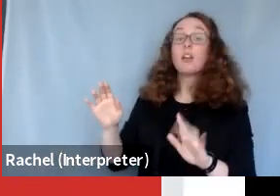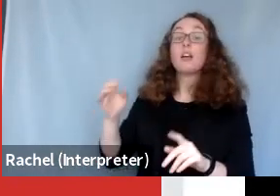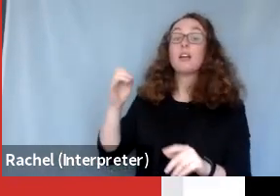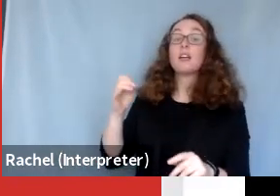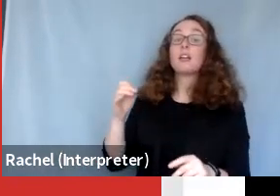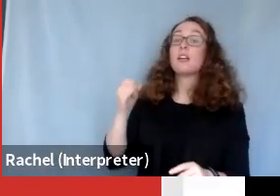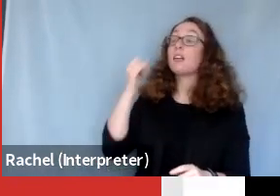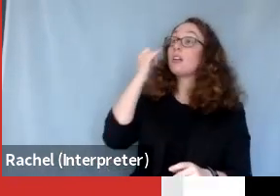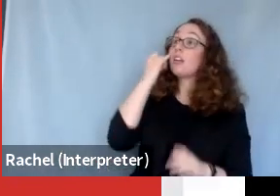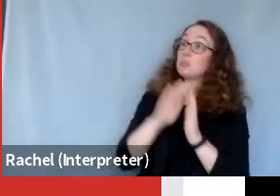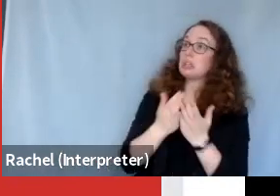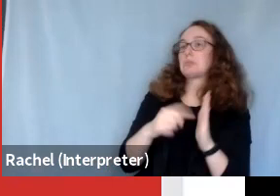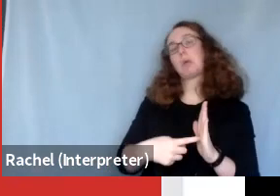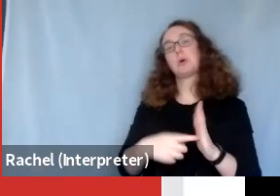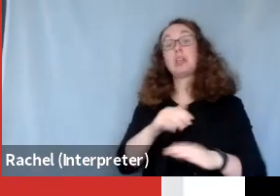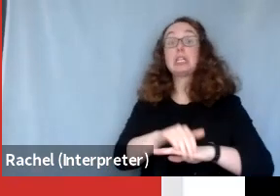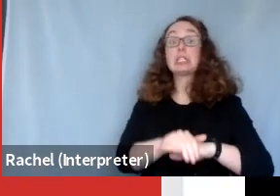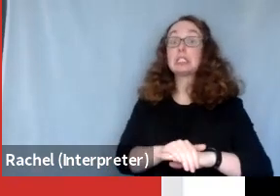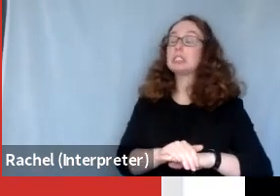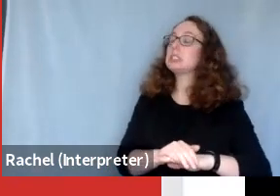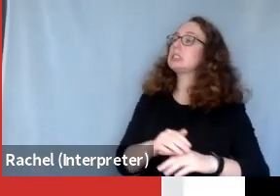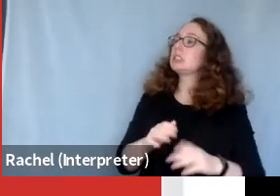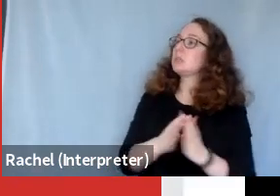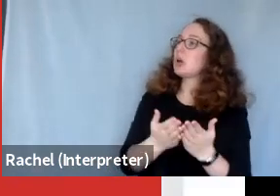if the book on Amazon is expensive then would it be better to pay for that book